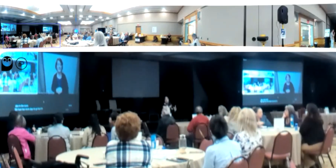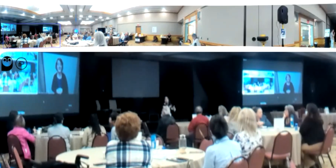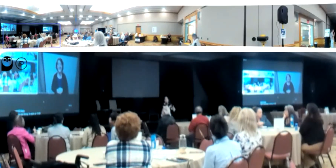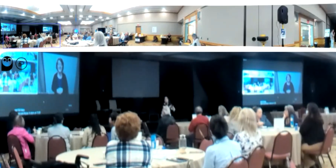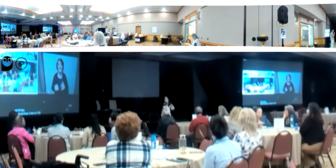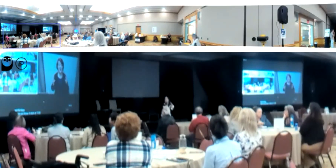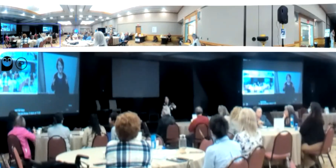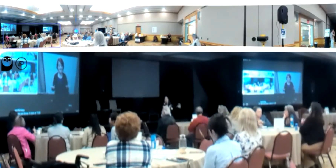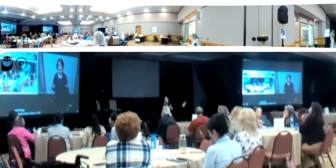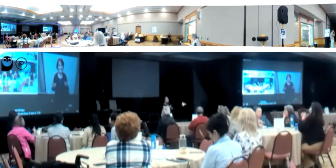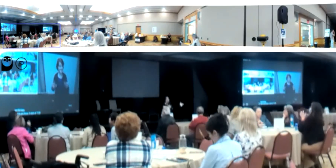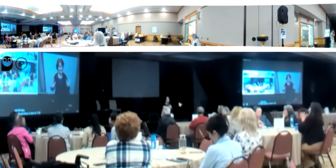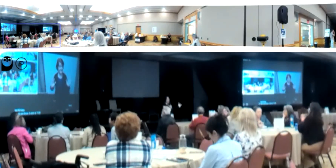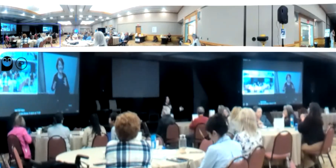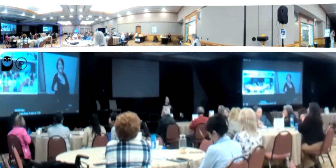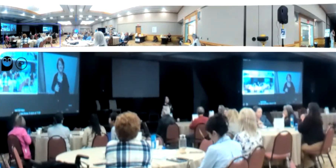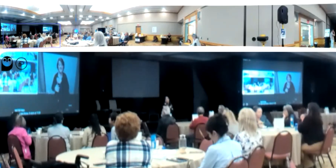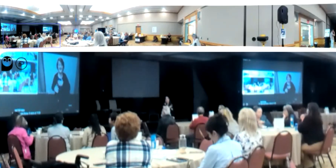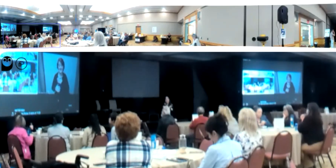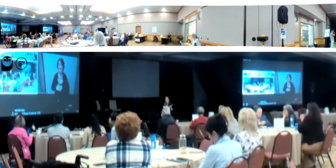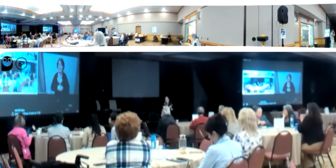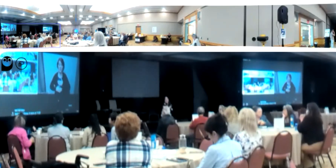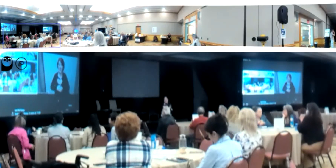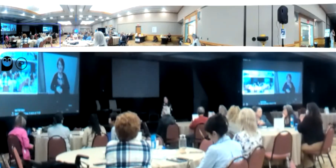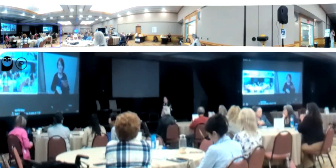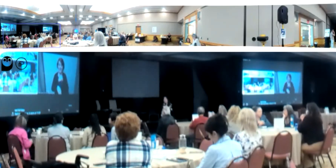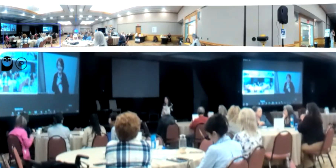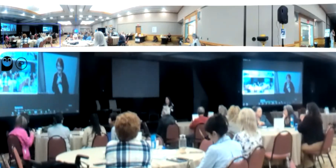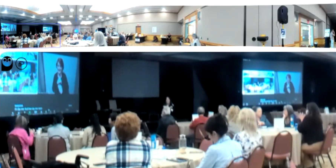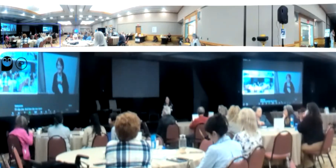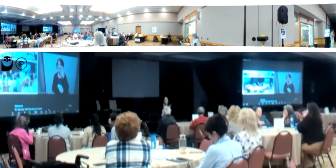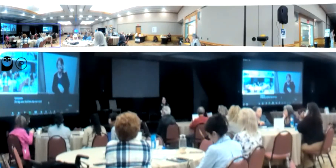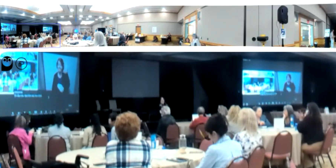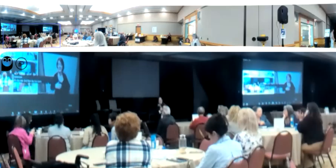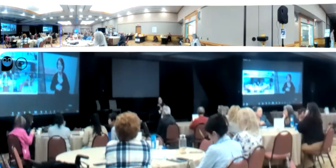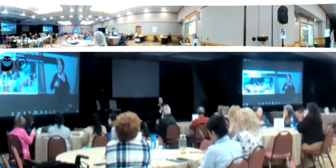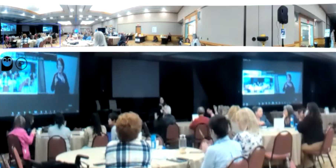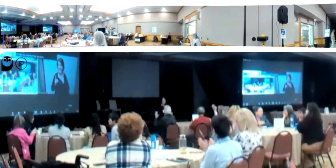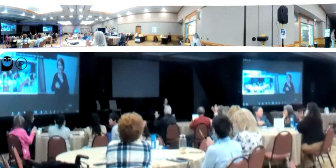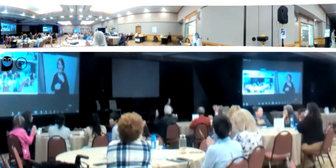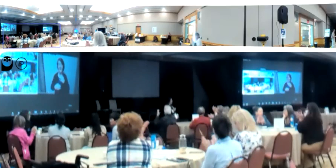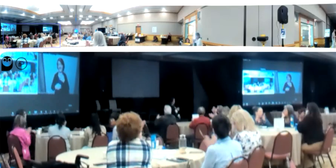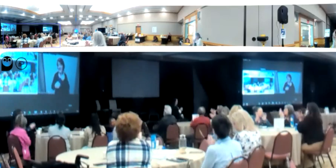not full days. Just so you know, it starts at 11:00 tomorrow. It's day one. And then day two starts